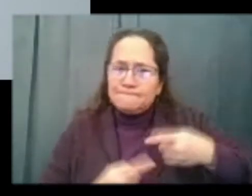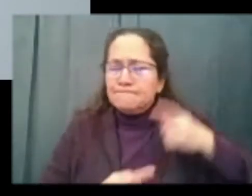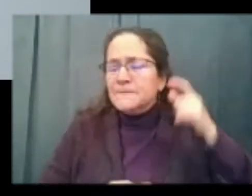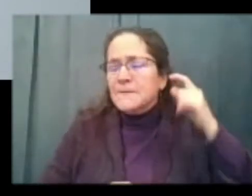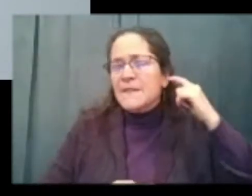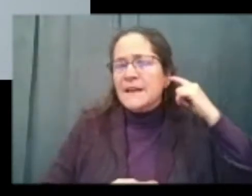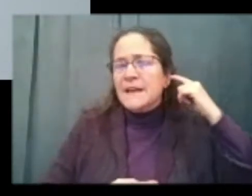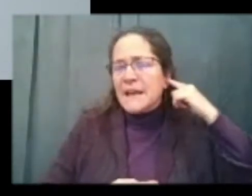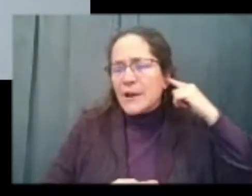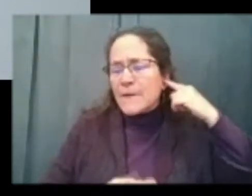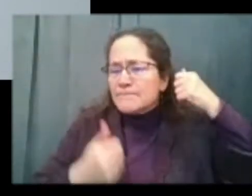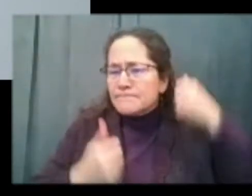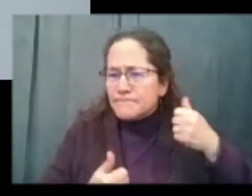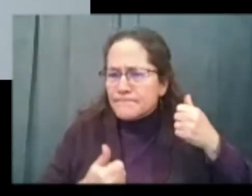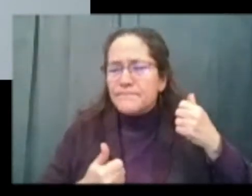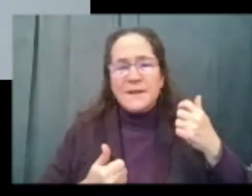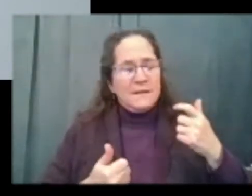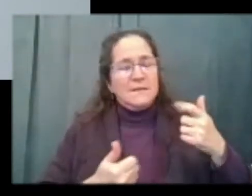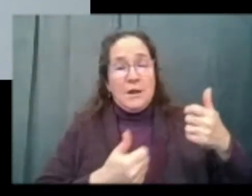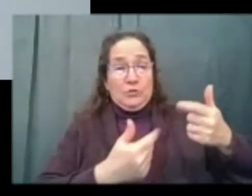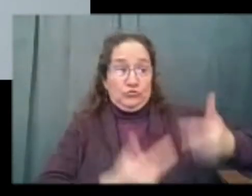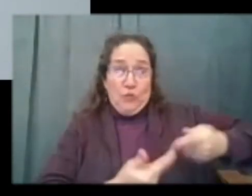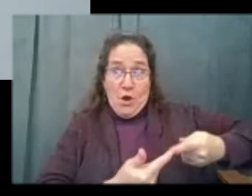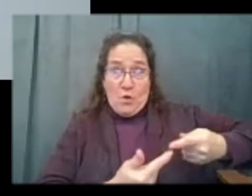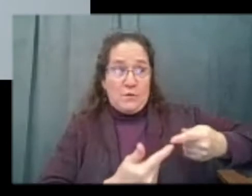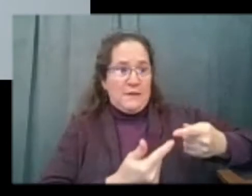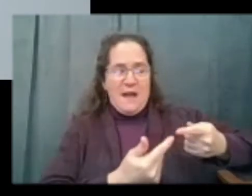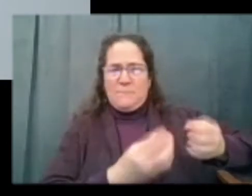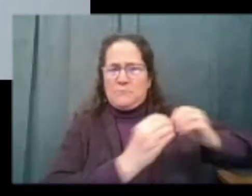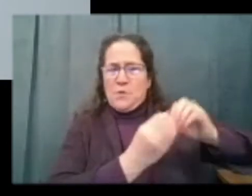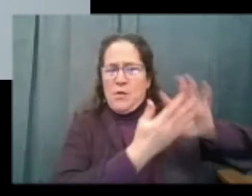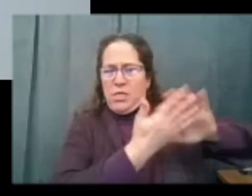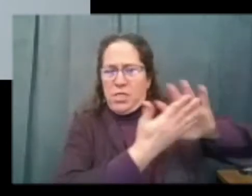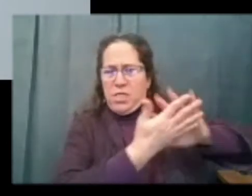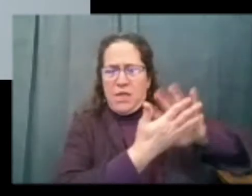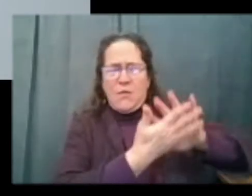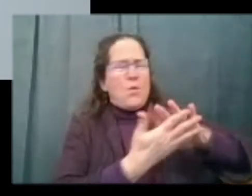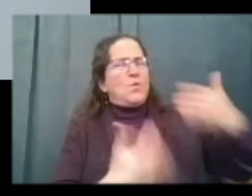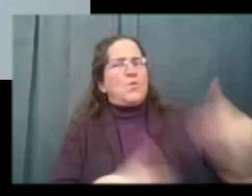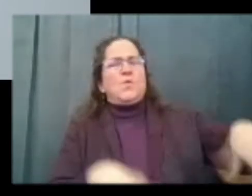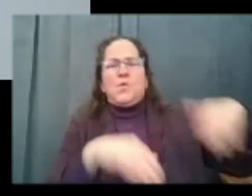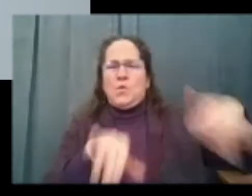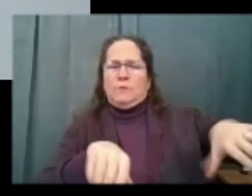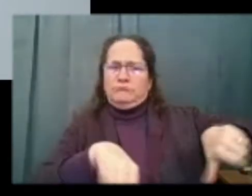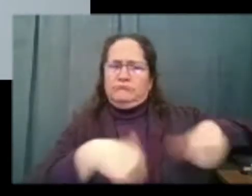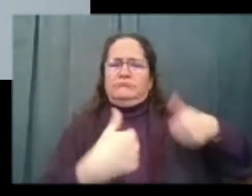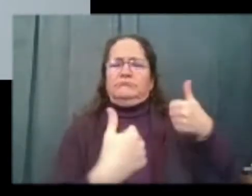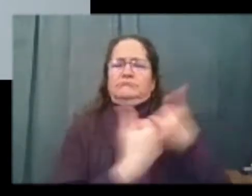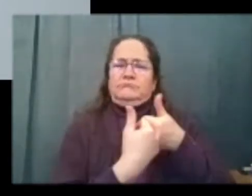and then when you have poor quality it just makes that learning that much more not effective.